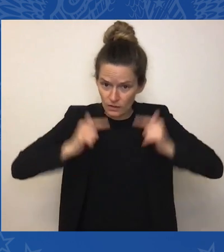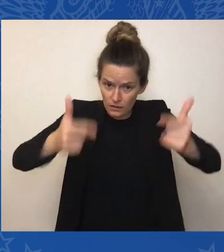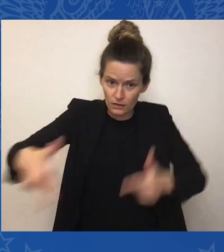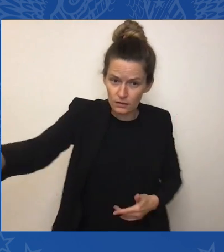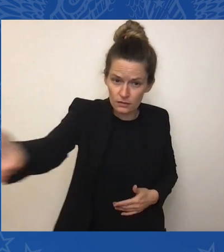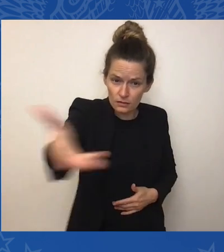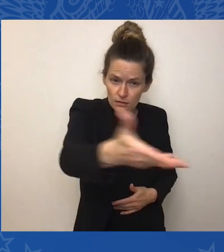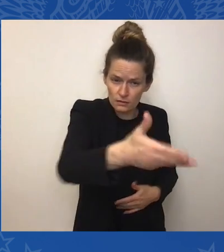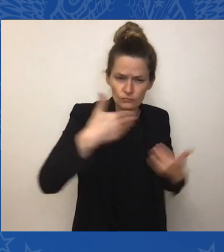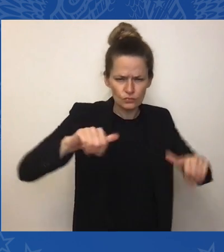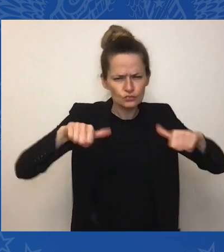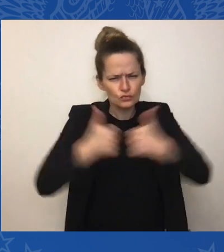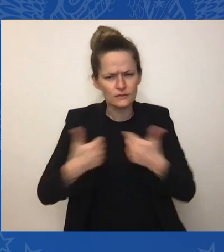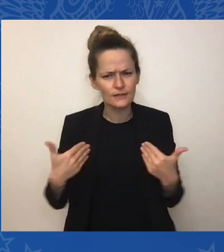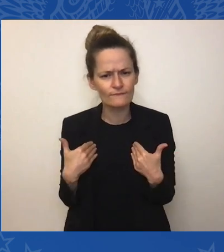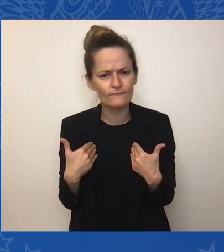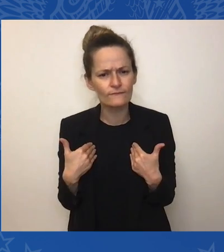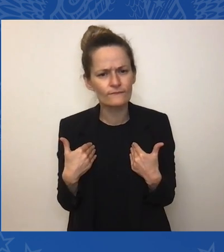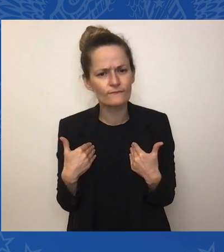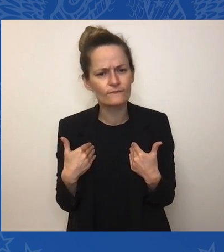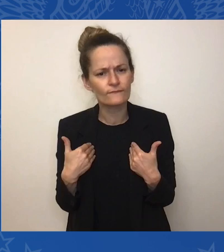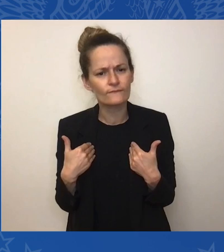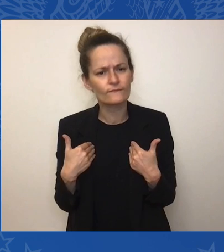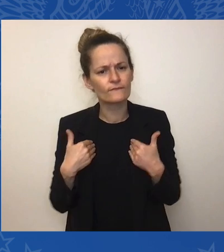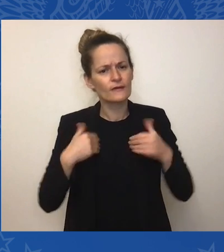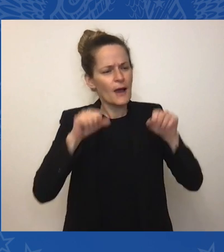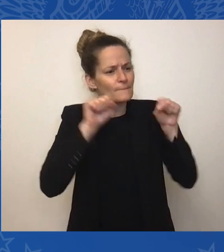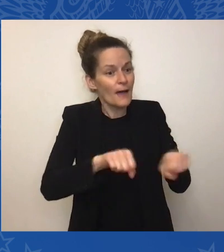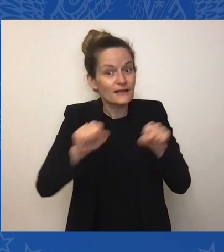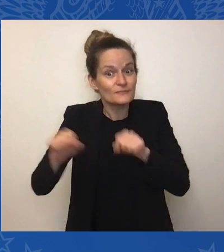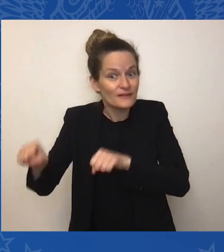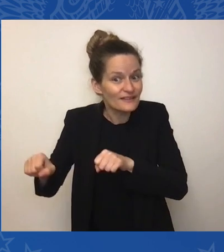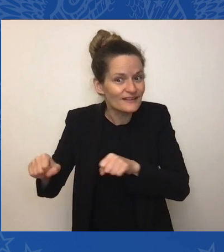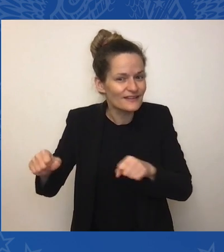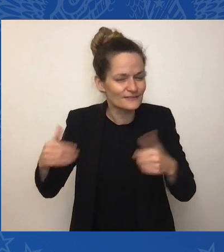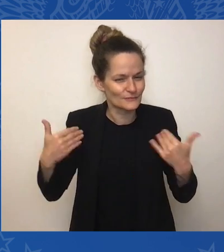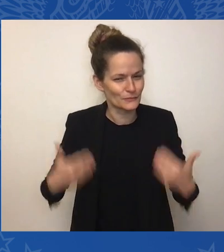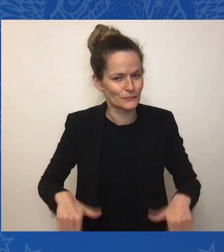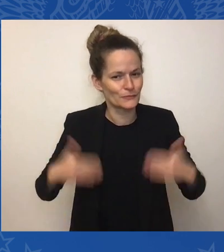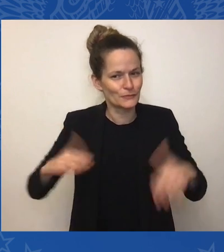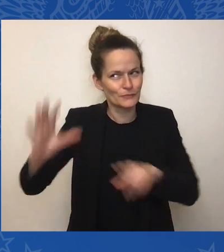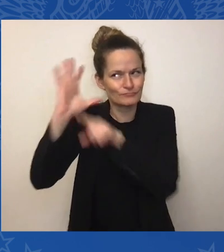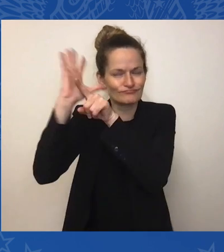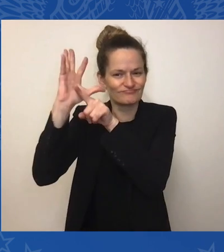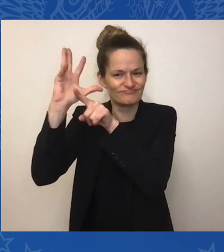I spent time -- more time with Xi Jinping than any world leader has -- over 76 hours.